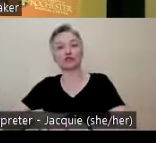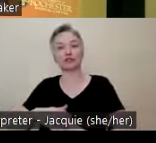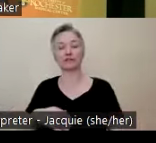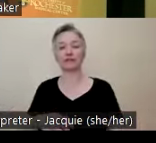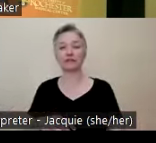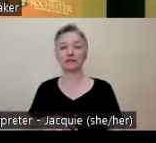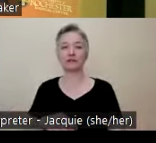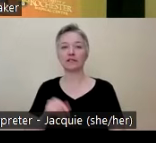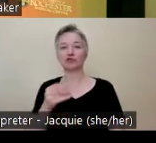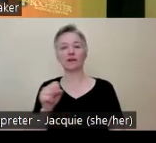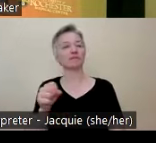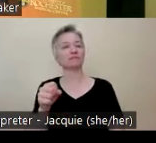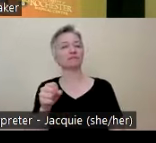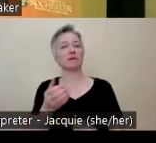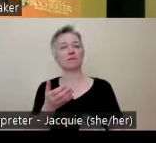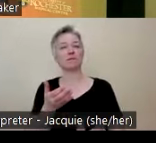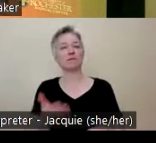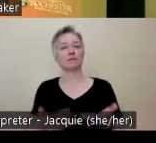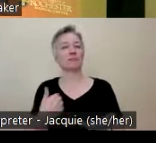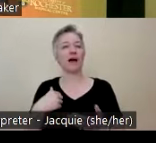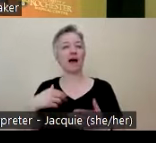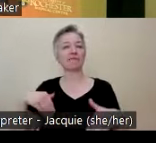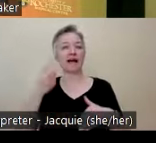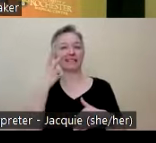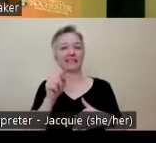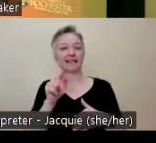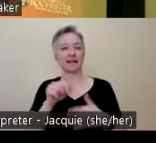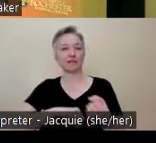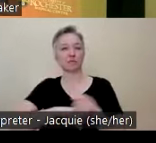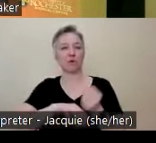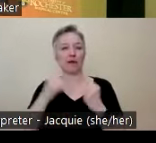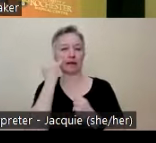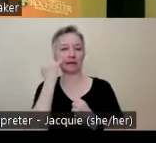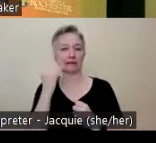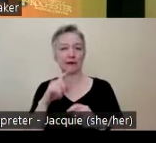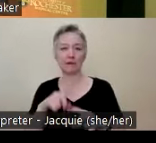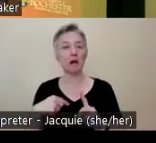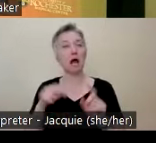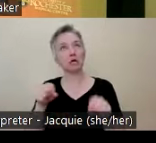yeah I haven't I haven't seen data that directly supports that but I could see how that would fit